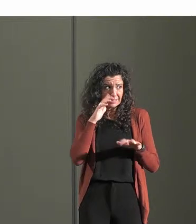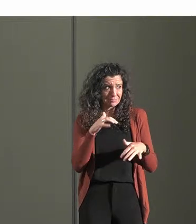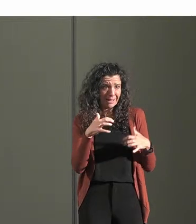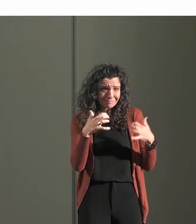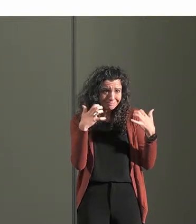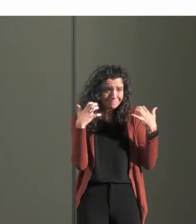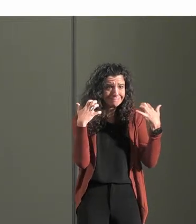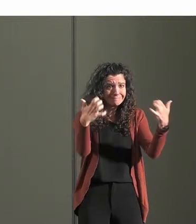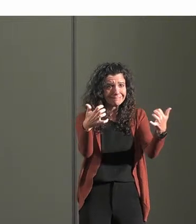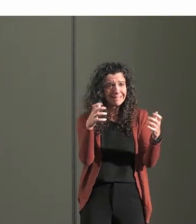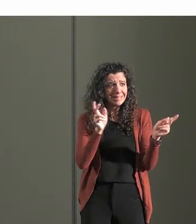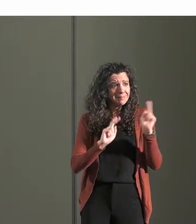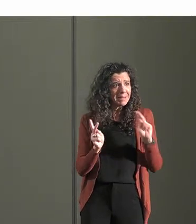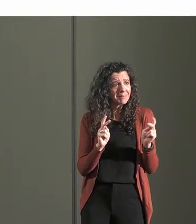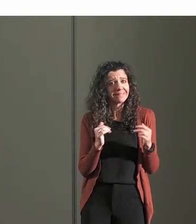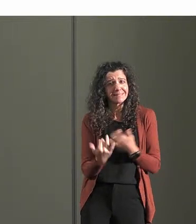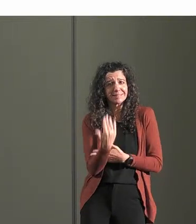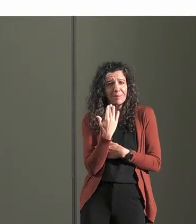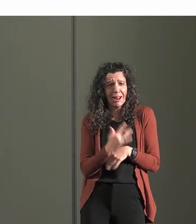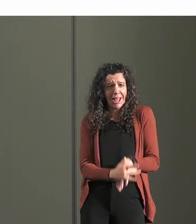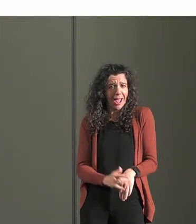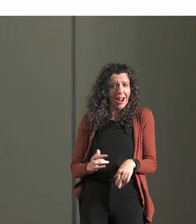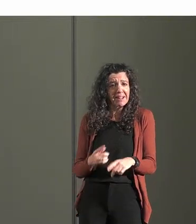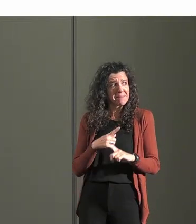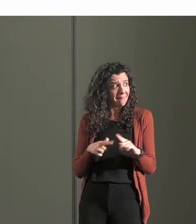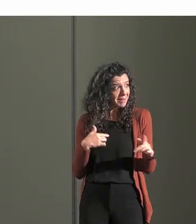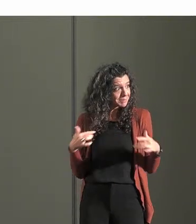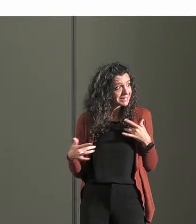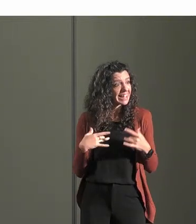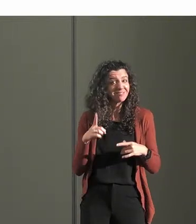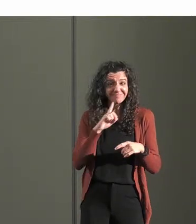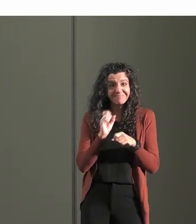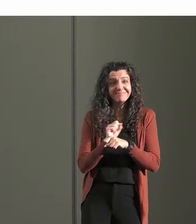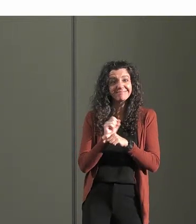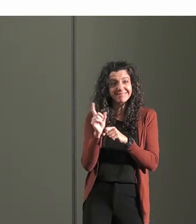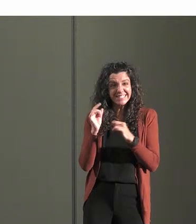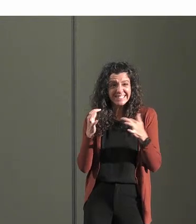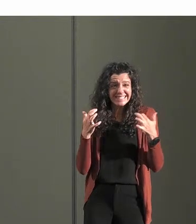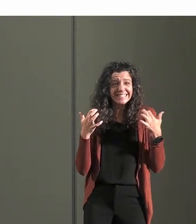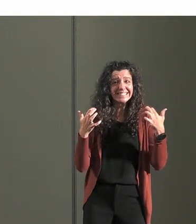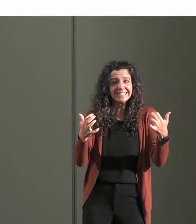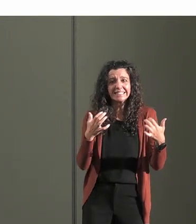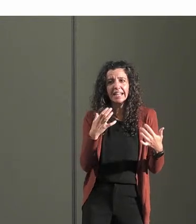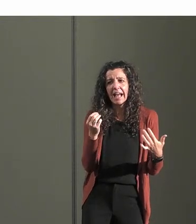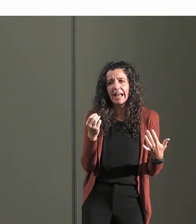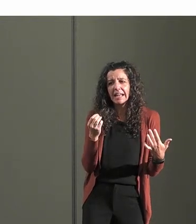being here . And I was not expecting this big turn-out at